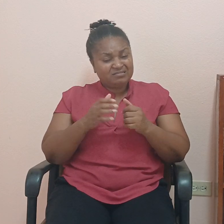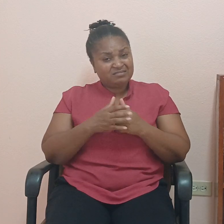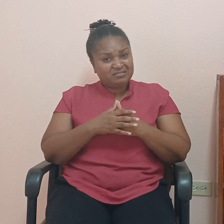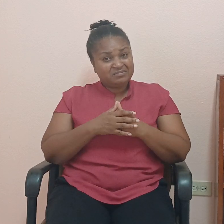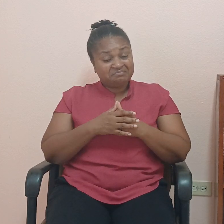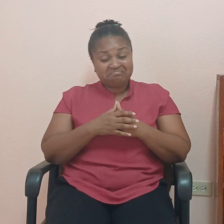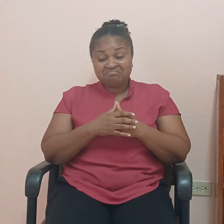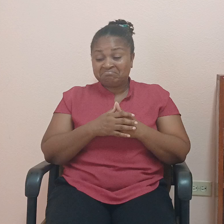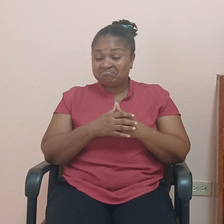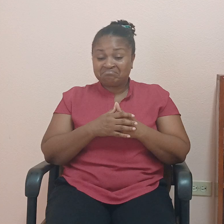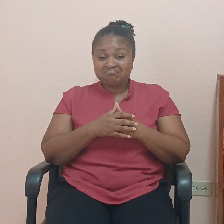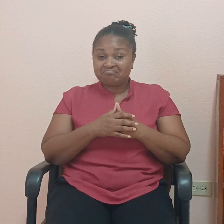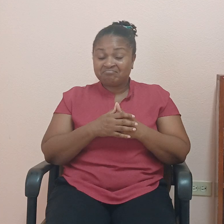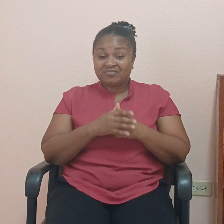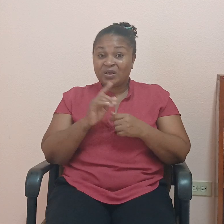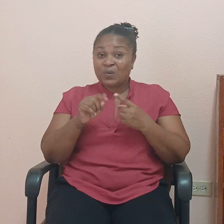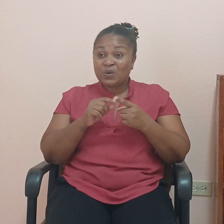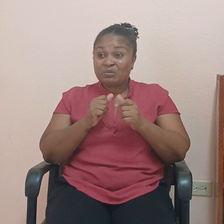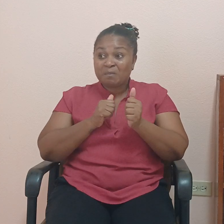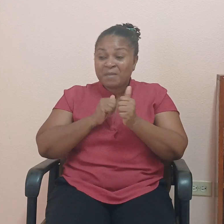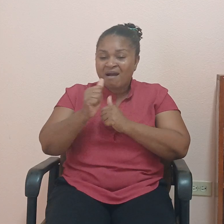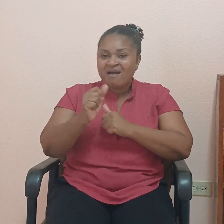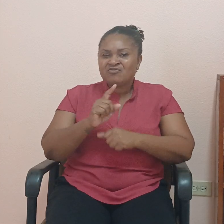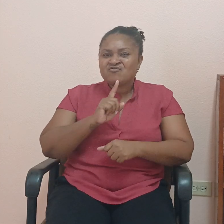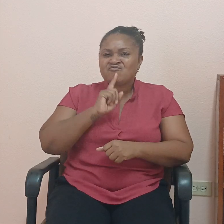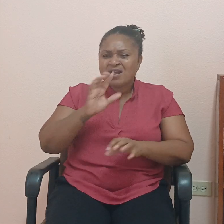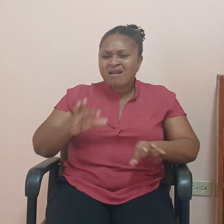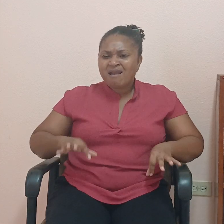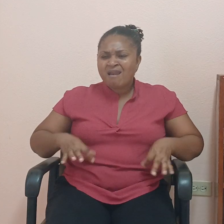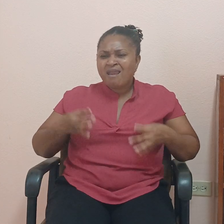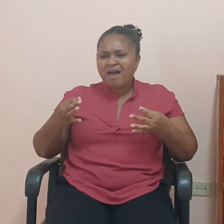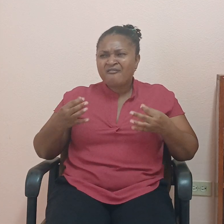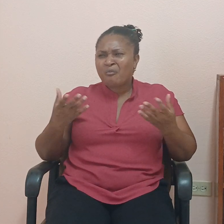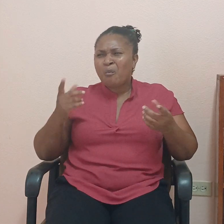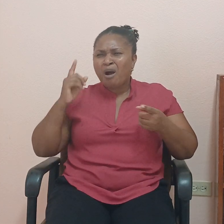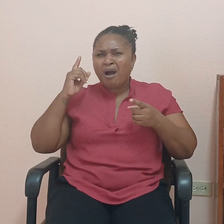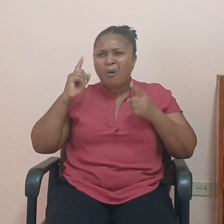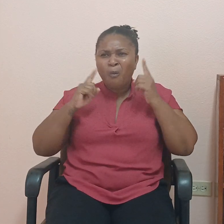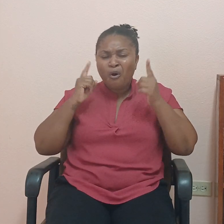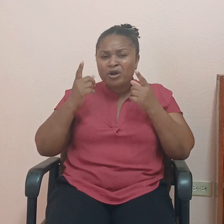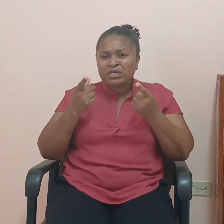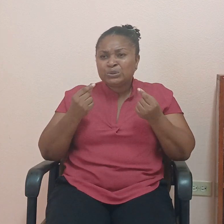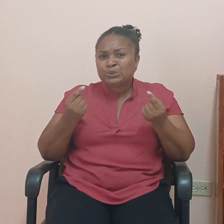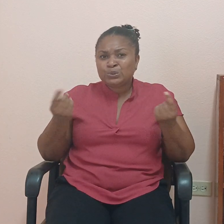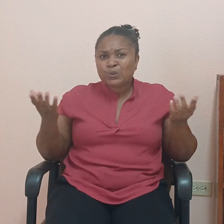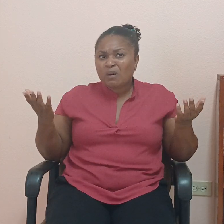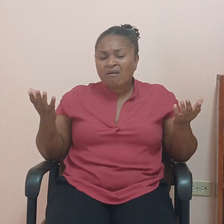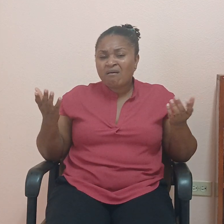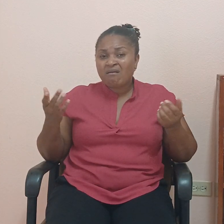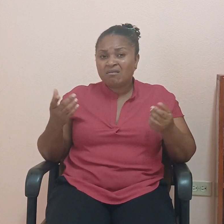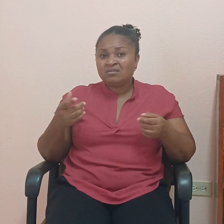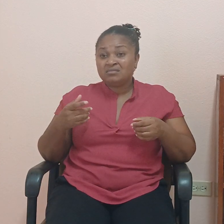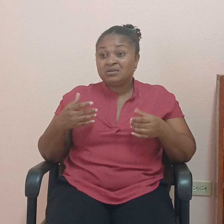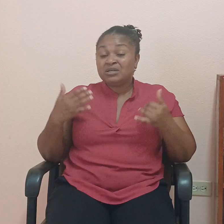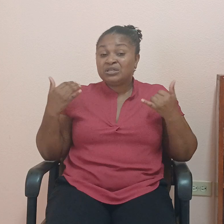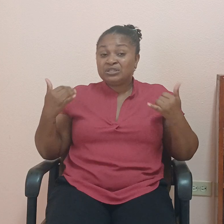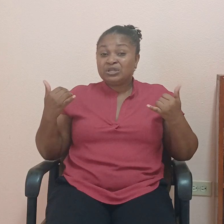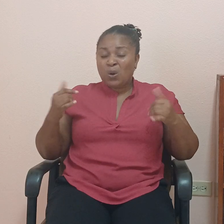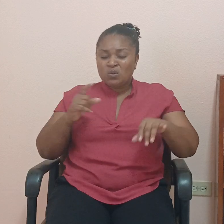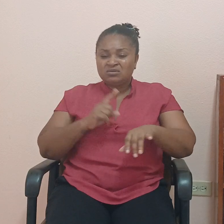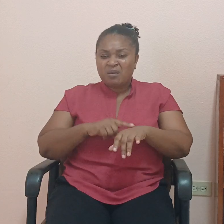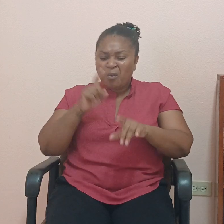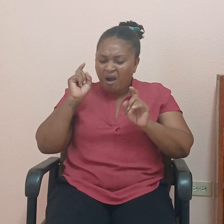WHEN WE GET PAST THE REALITY OF WHAT WORRY IS DOING TO US, IT IS NOW TIME TO RECOGNIZE THE